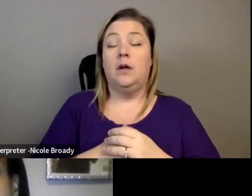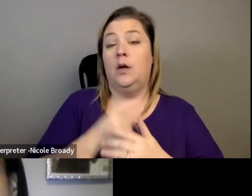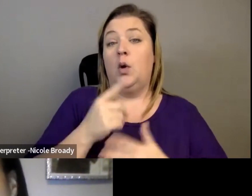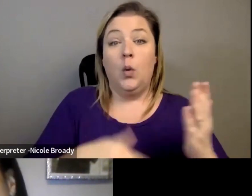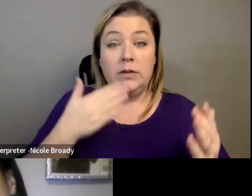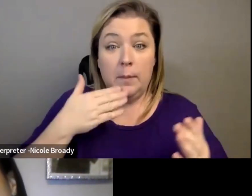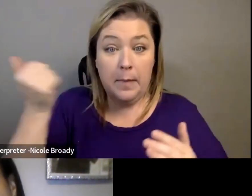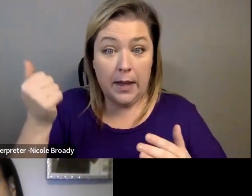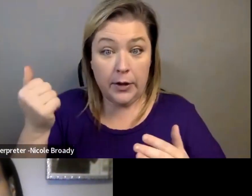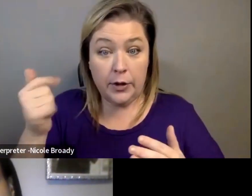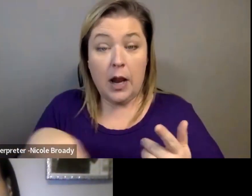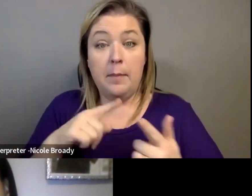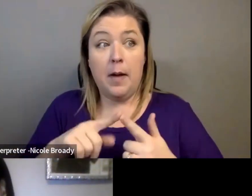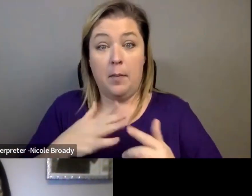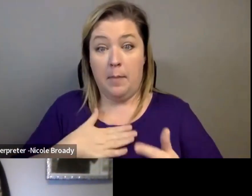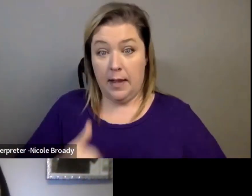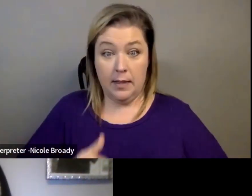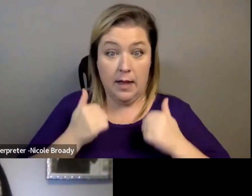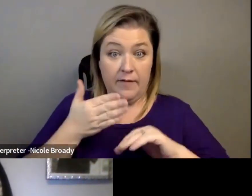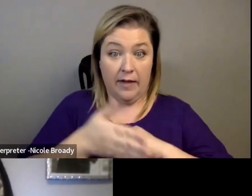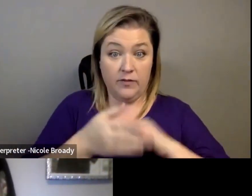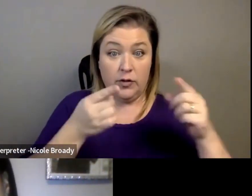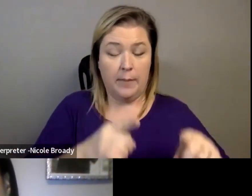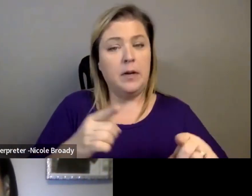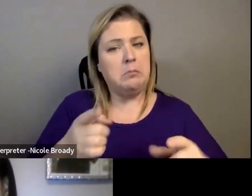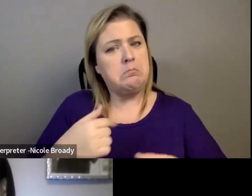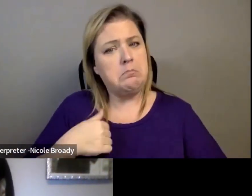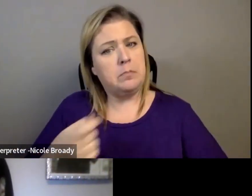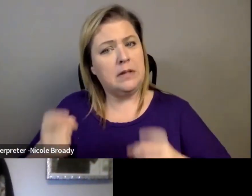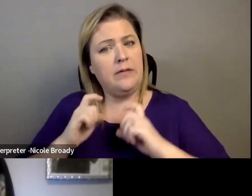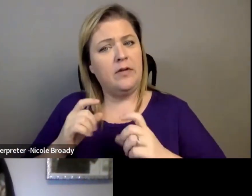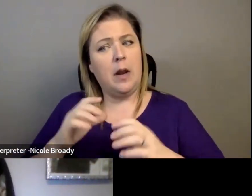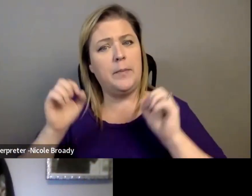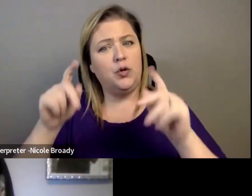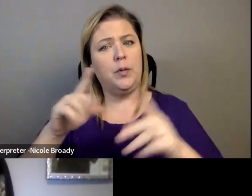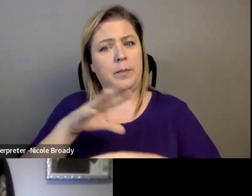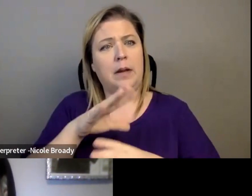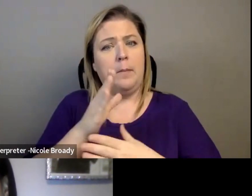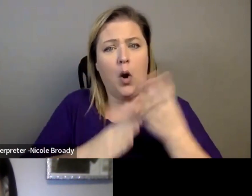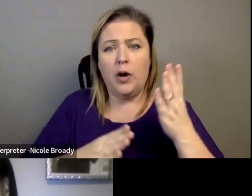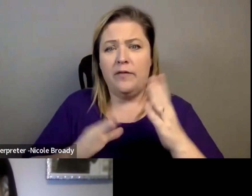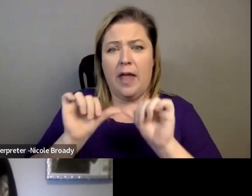to make pandemic changes was that I was given the opportunity to be a part of the agency's innovative team. And we created